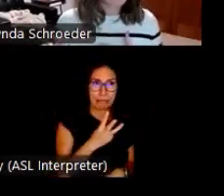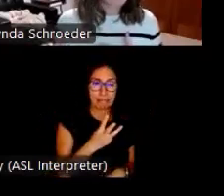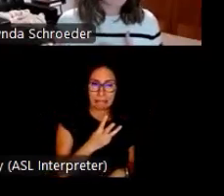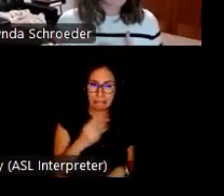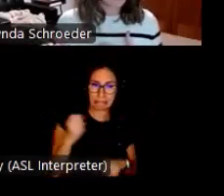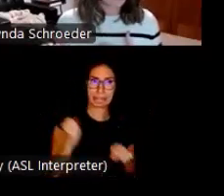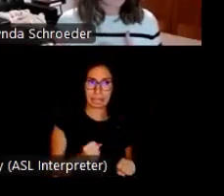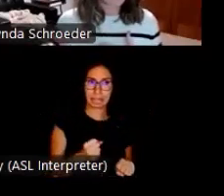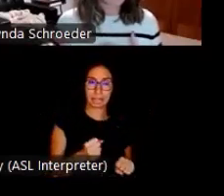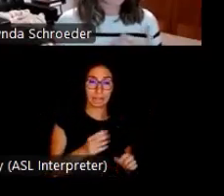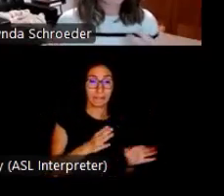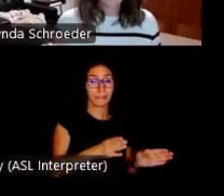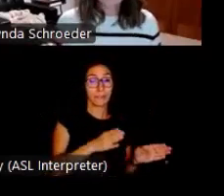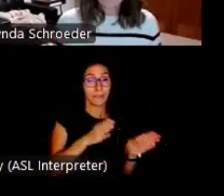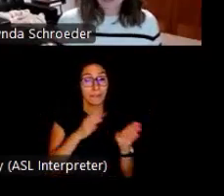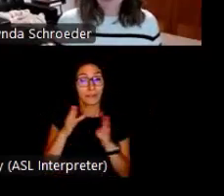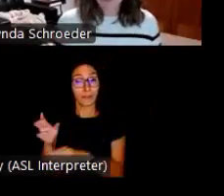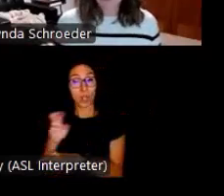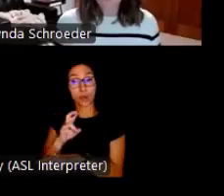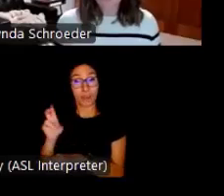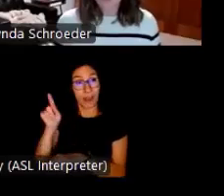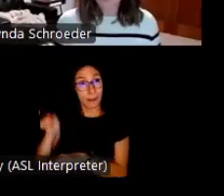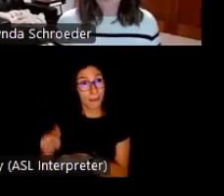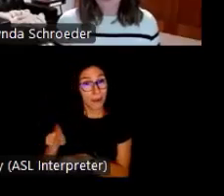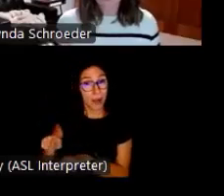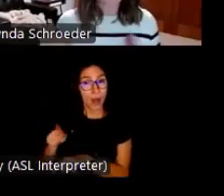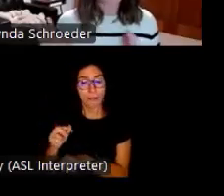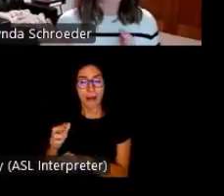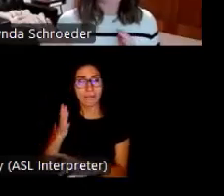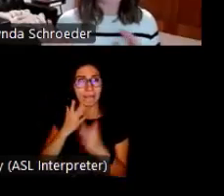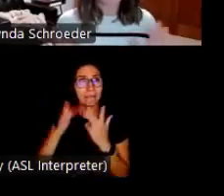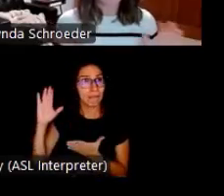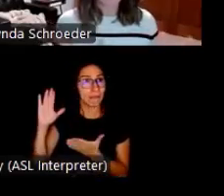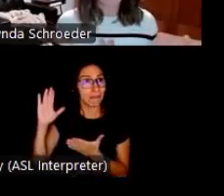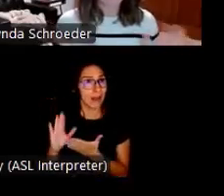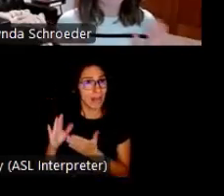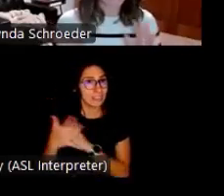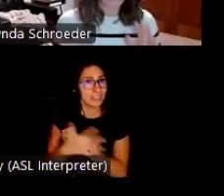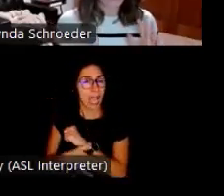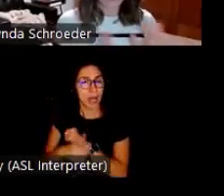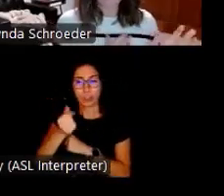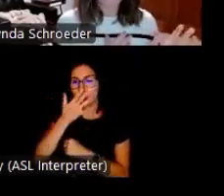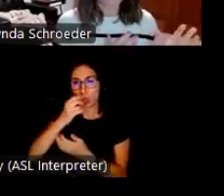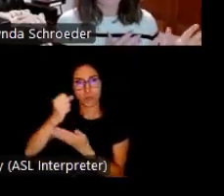there are fewer counties that are shaded. And again, all to the West.